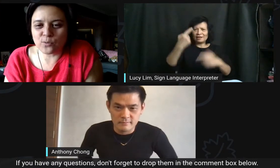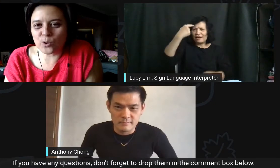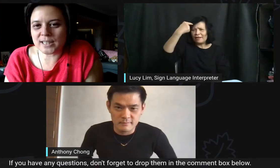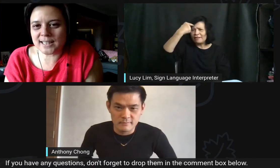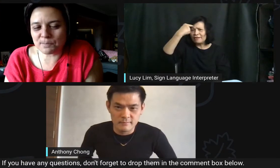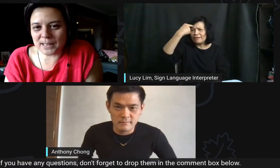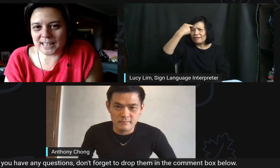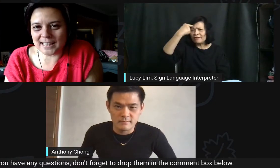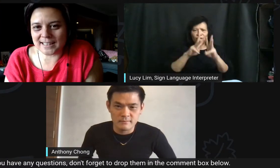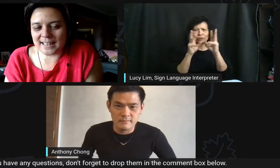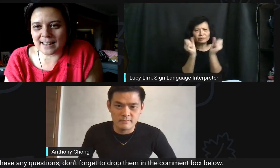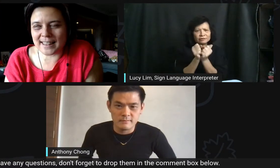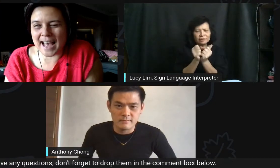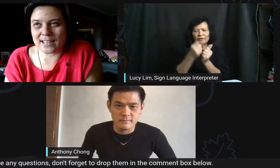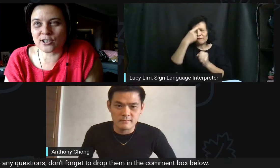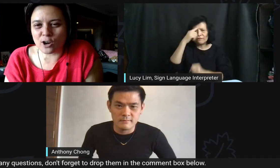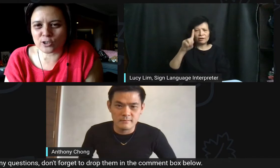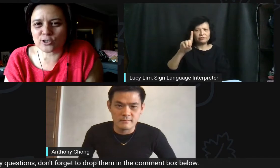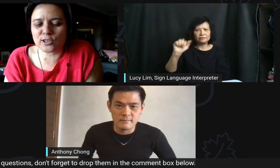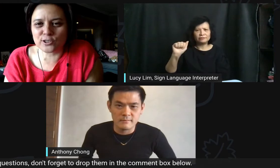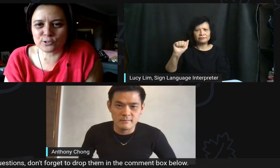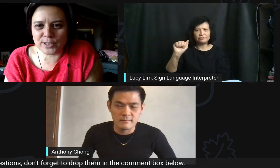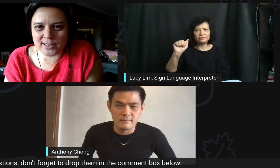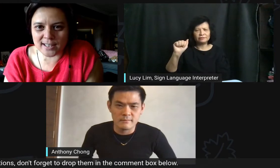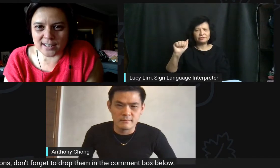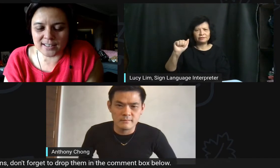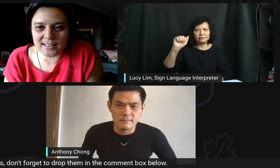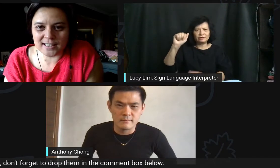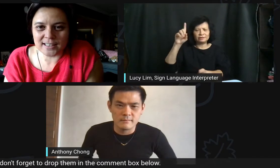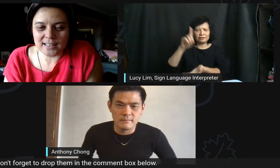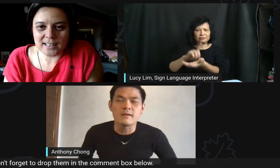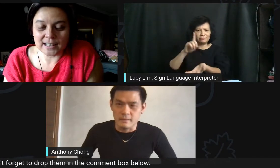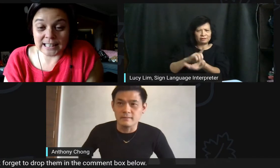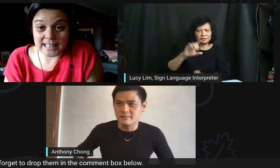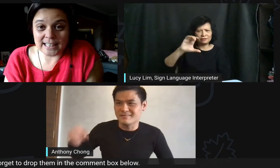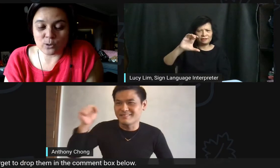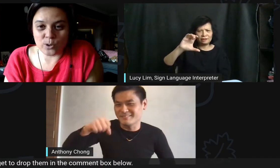for disability that Dr Clarissa Lee